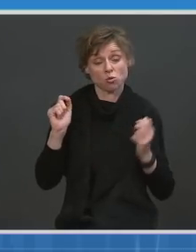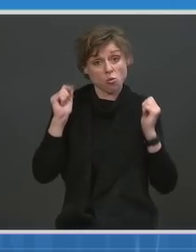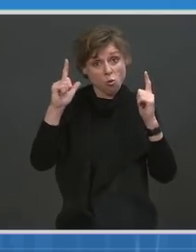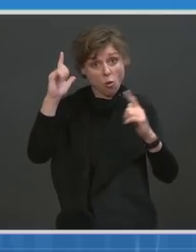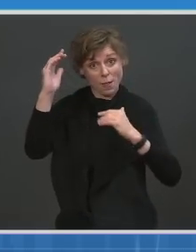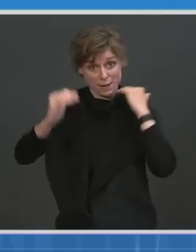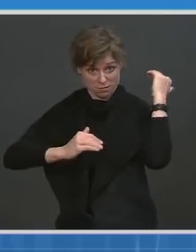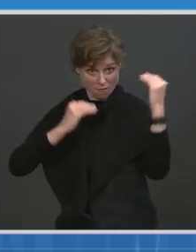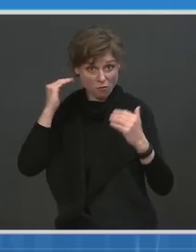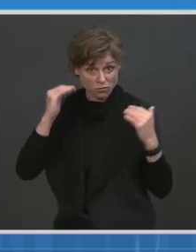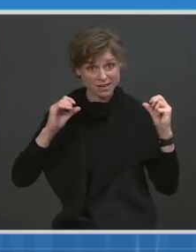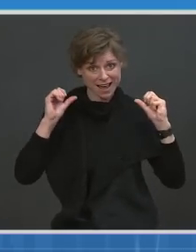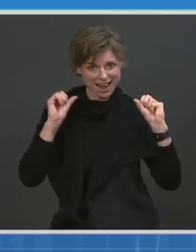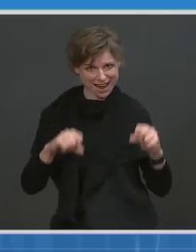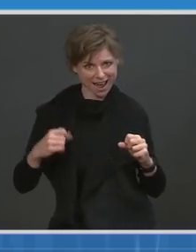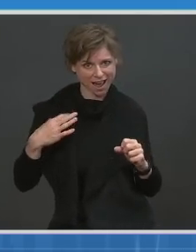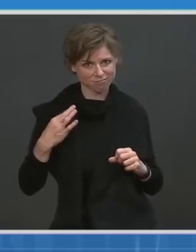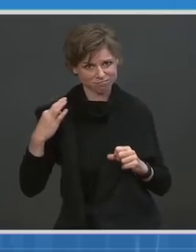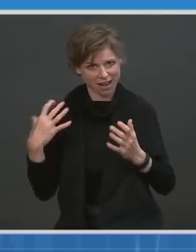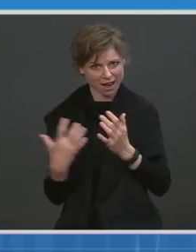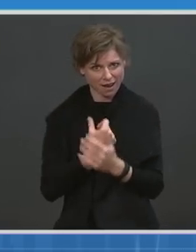All adults eligible no later than May 1.